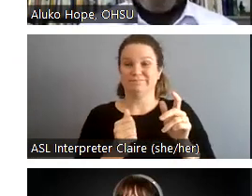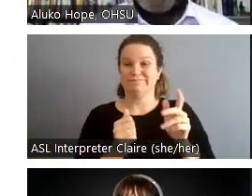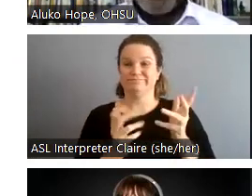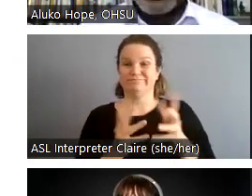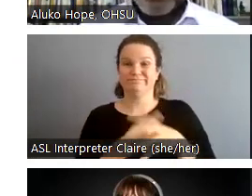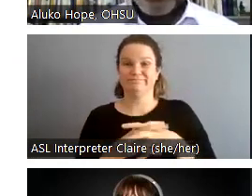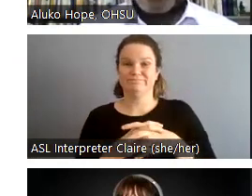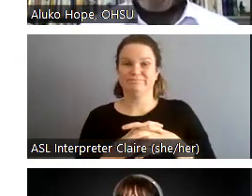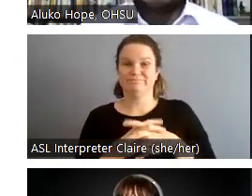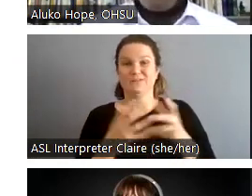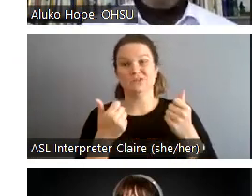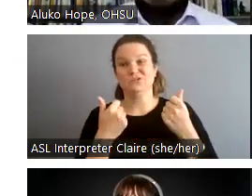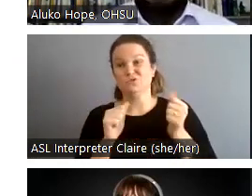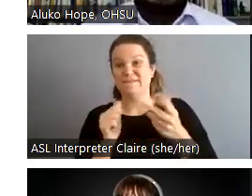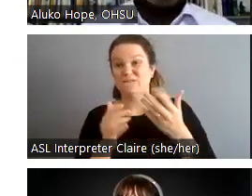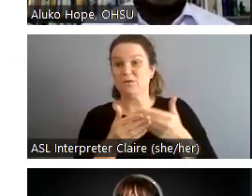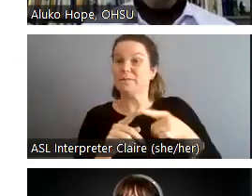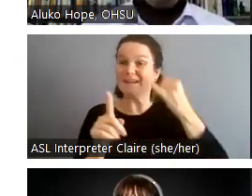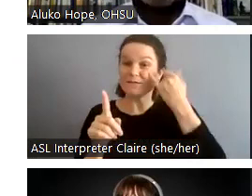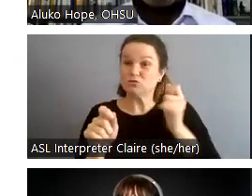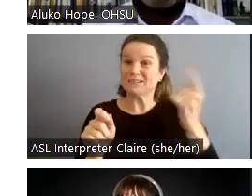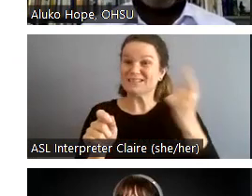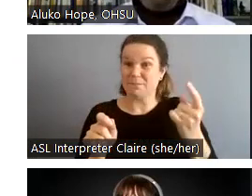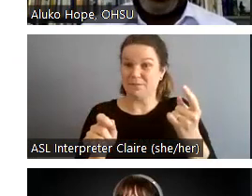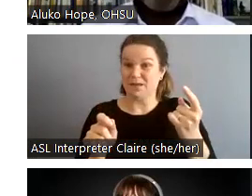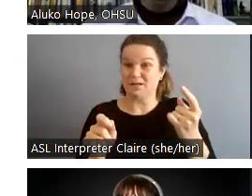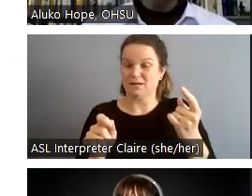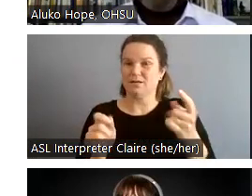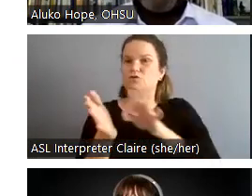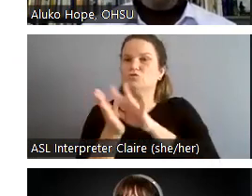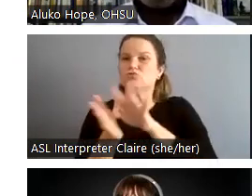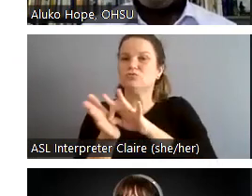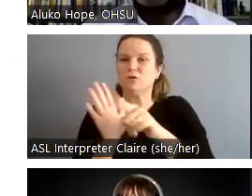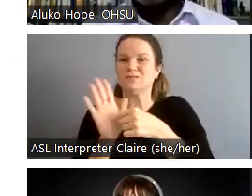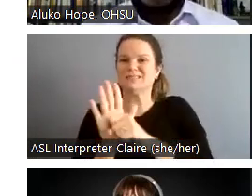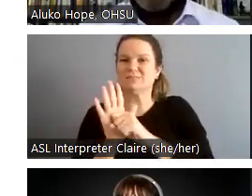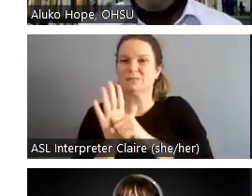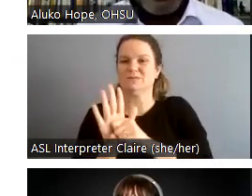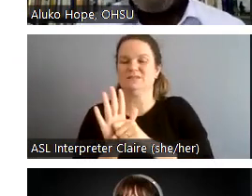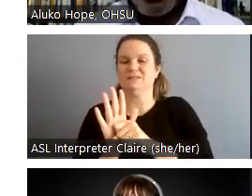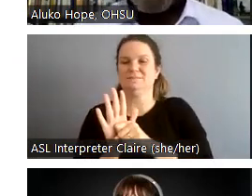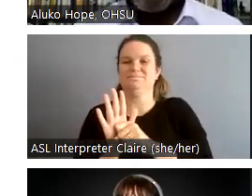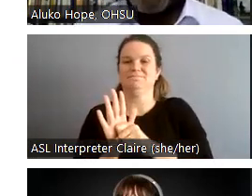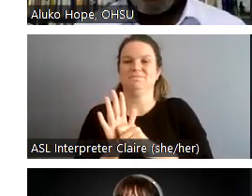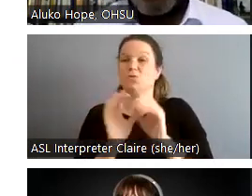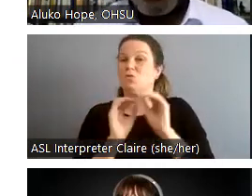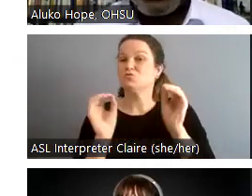a few things here and there. But when you try things, you have to be able to follow your symptoms, right? The N-of-1 treatment trials, because there are